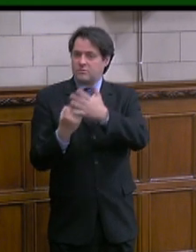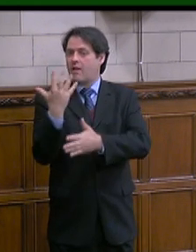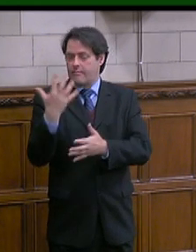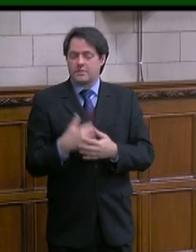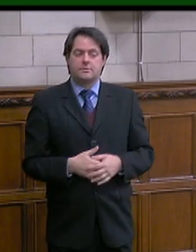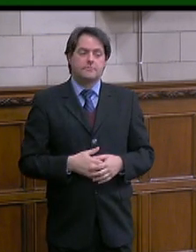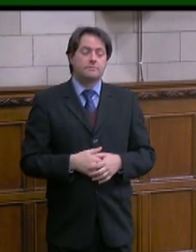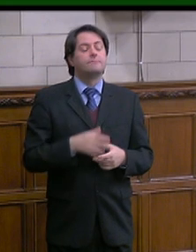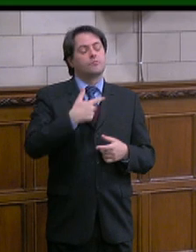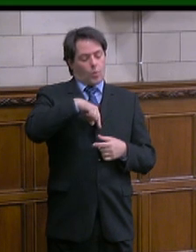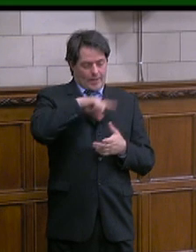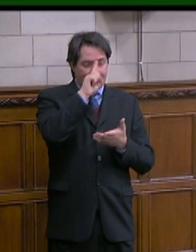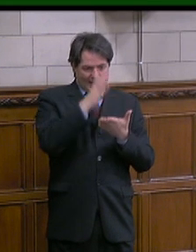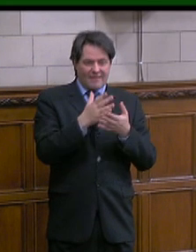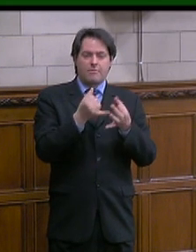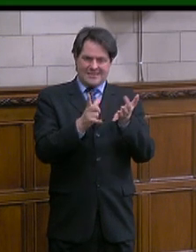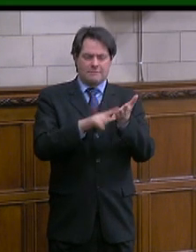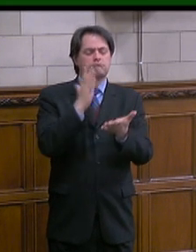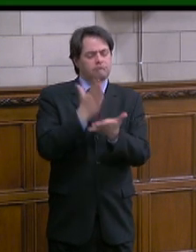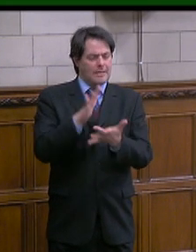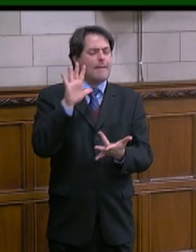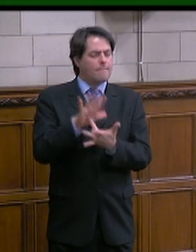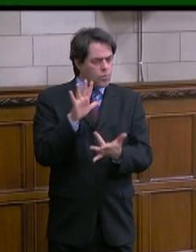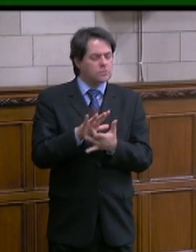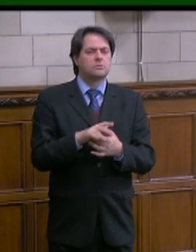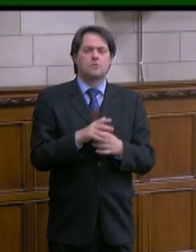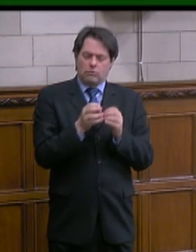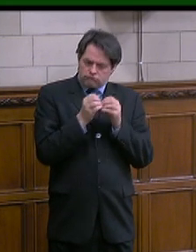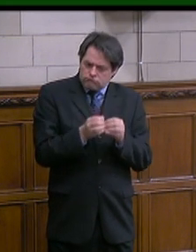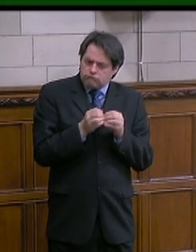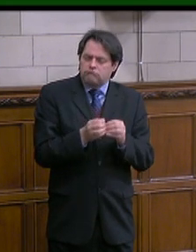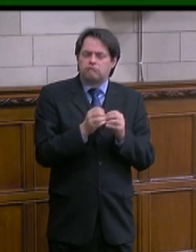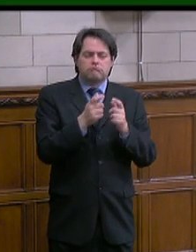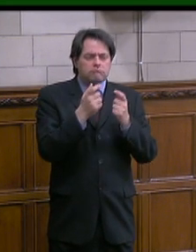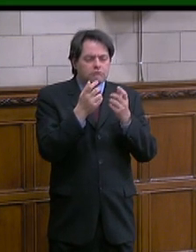While we believe that BSL is an important and worth- while area of study, we do not